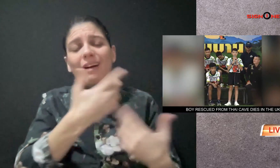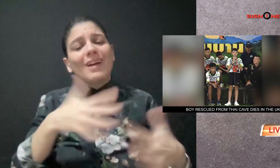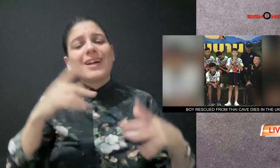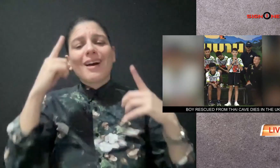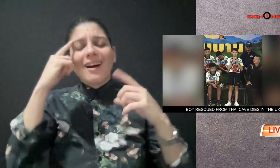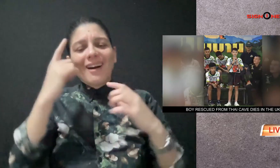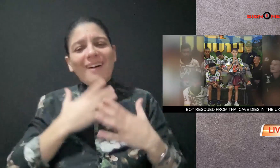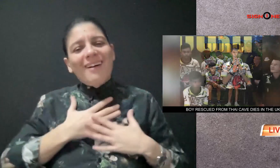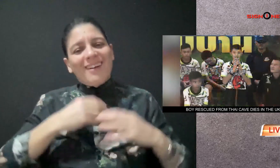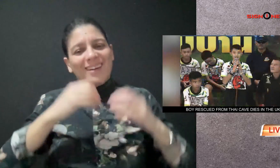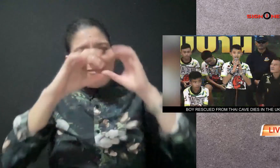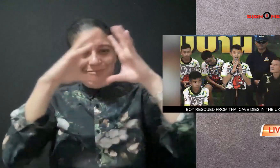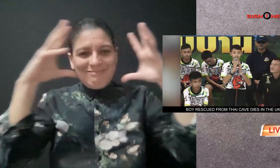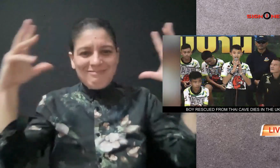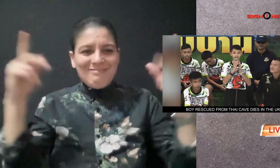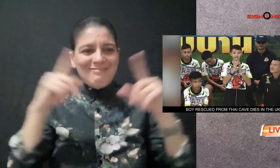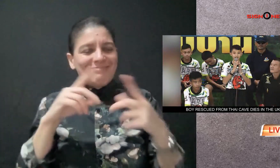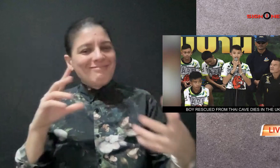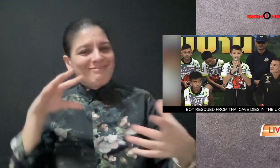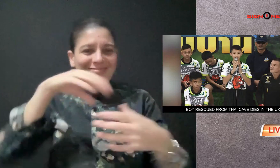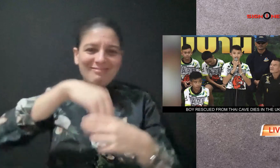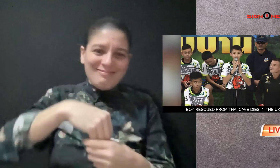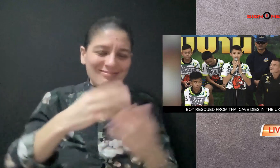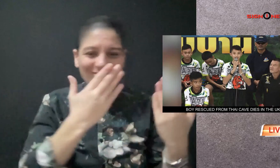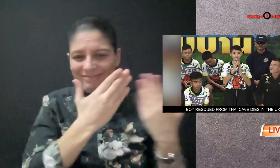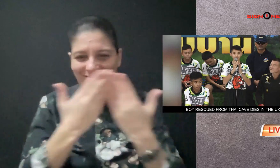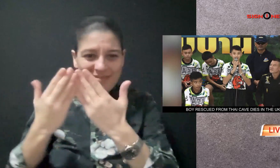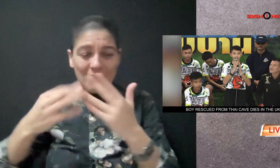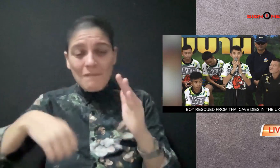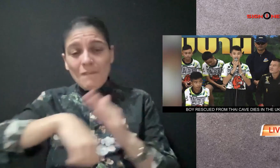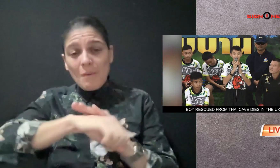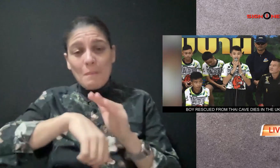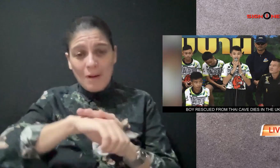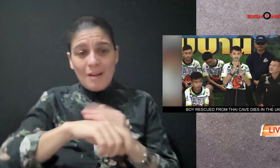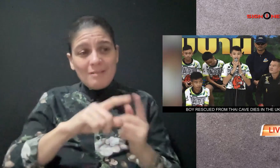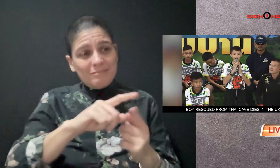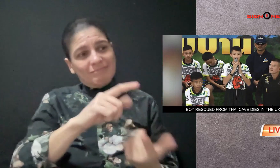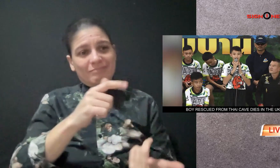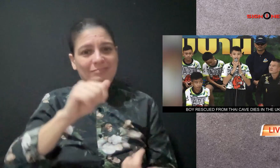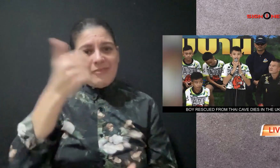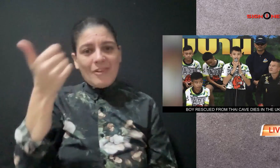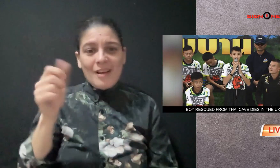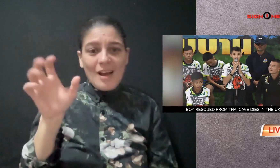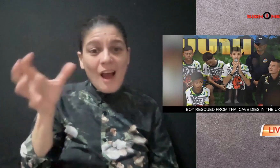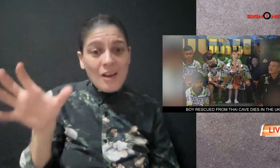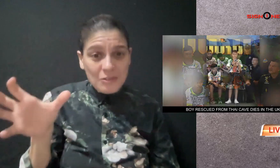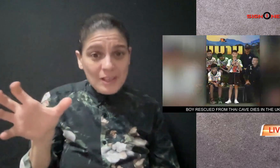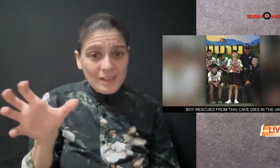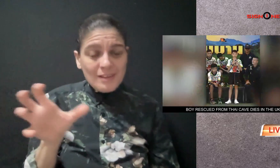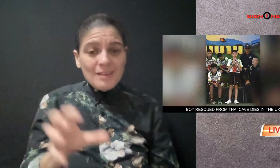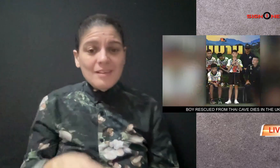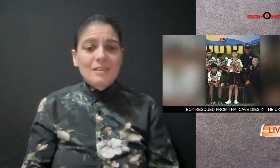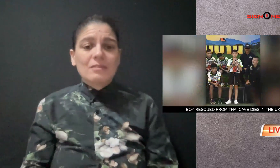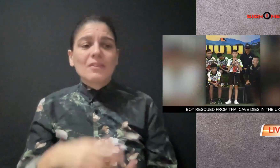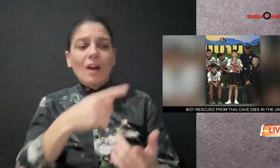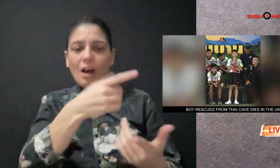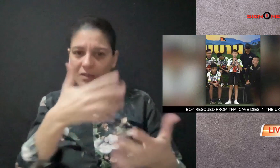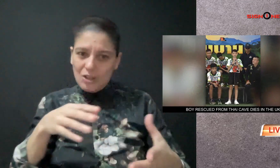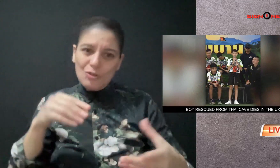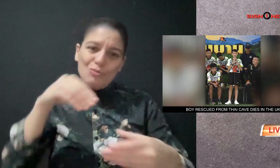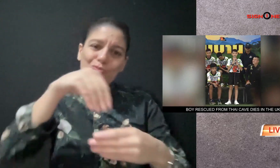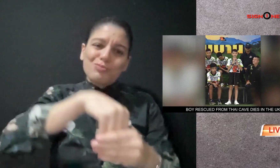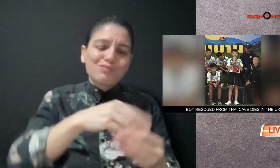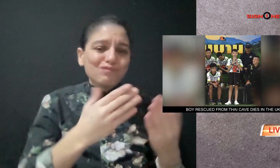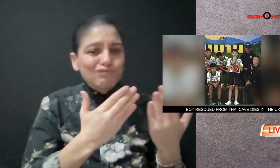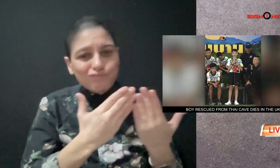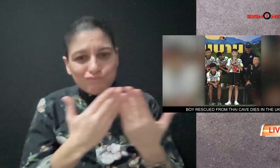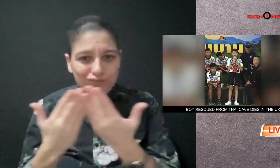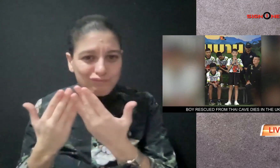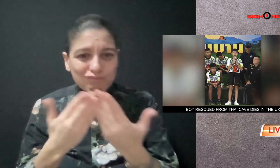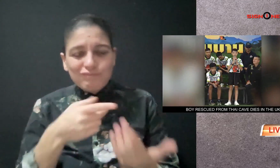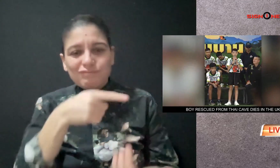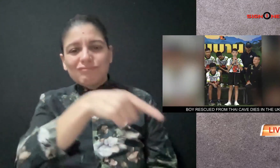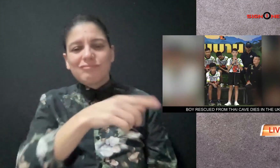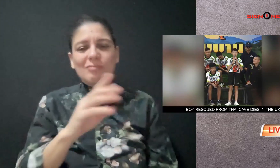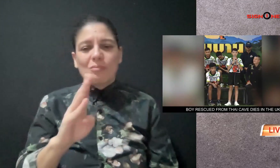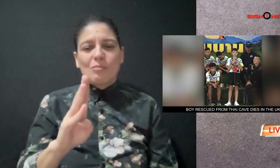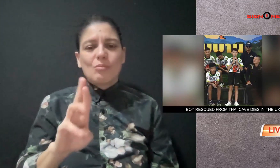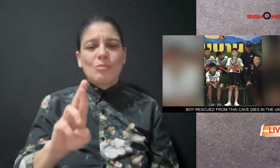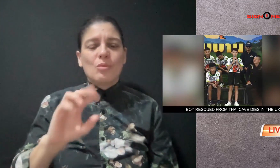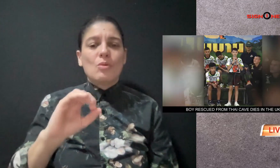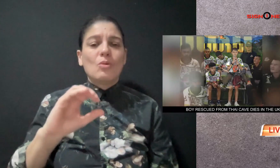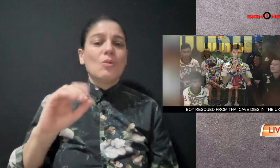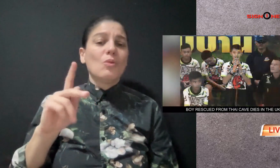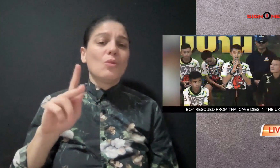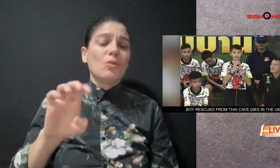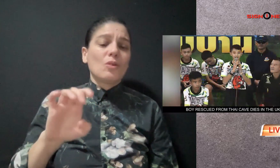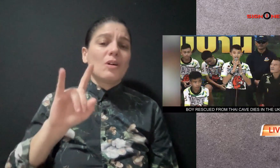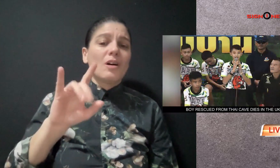his dream of becoming a soccer student abroad he was enrolled at the Brooke House college